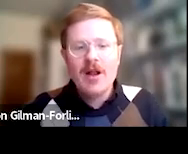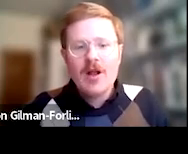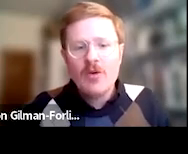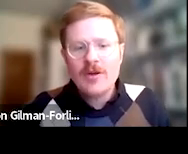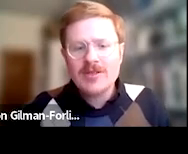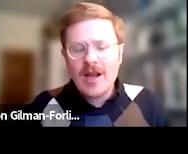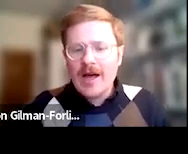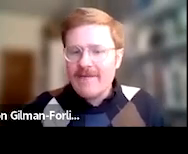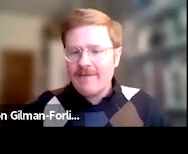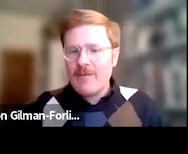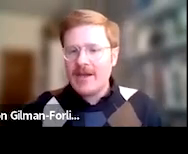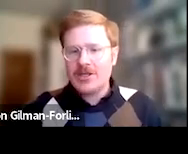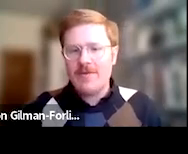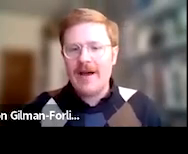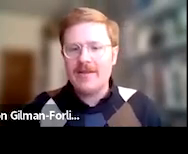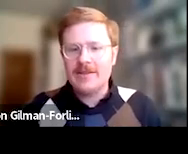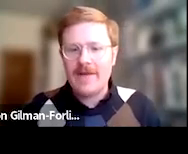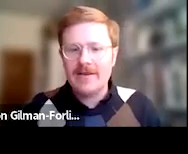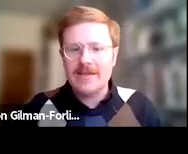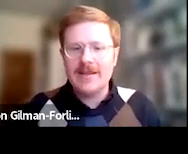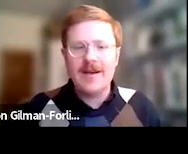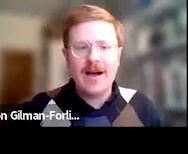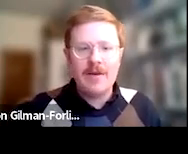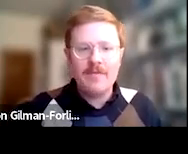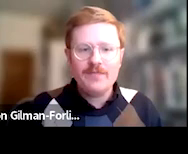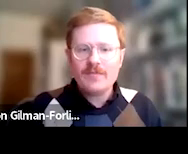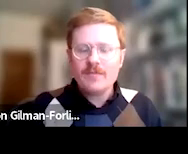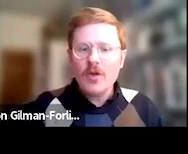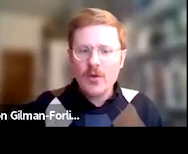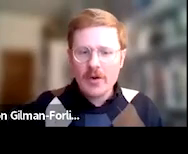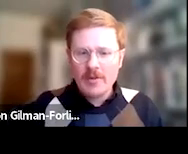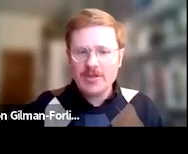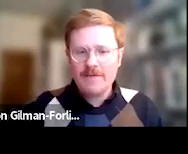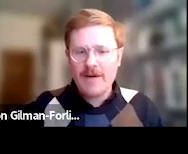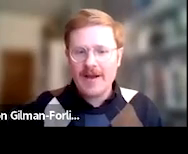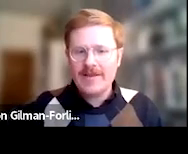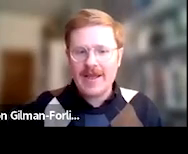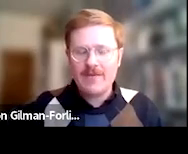but there's not a lot of information about this fountain. We were able to find the